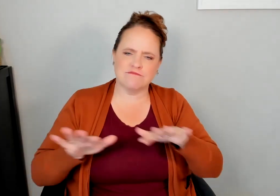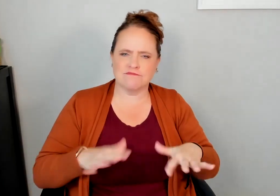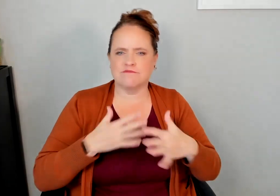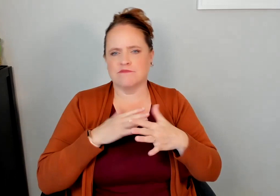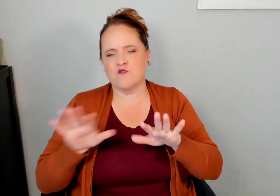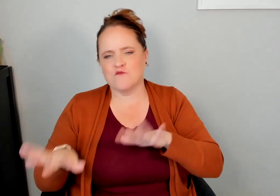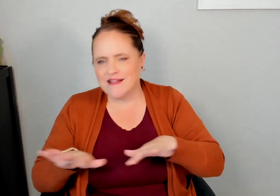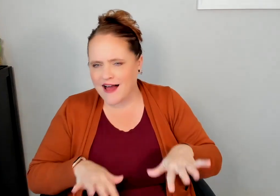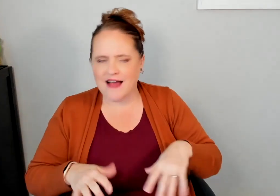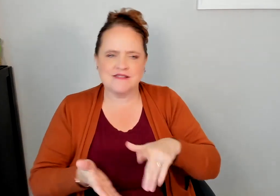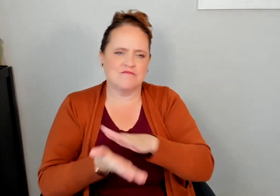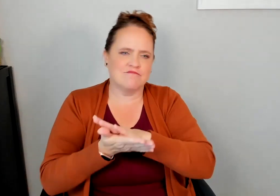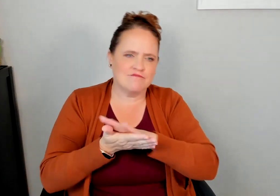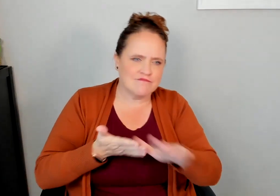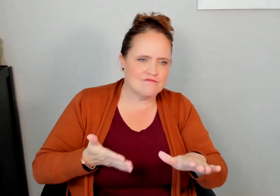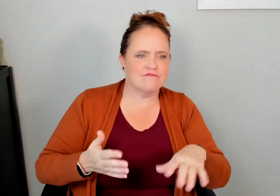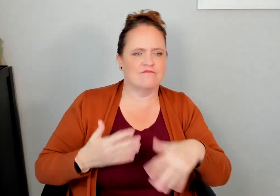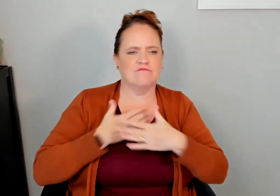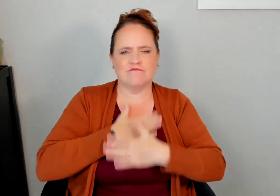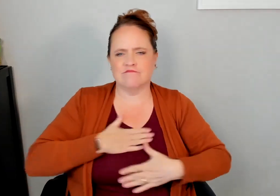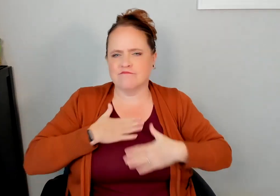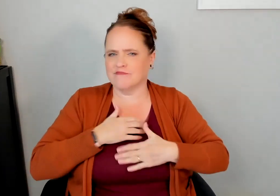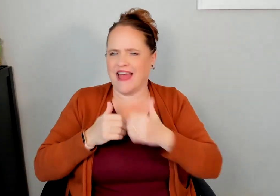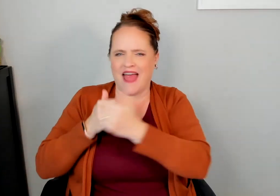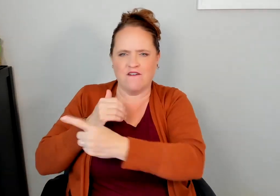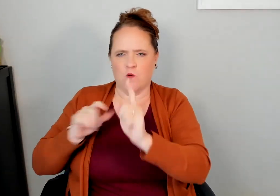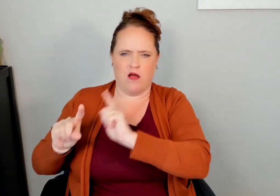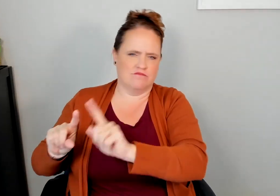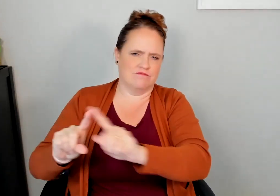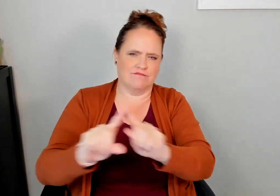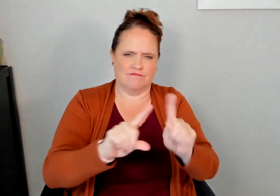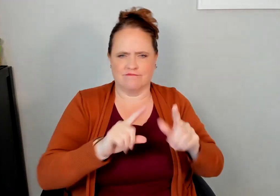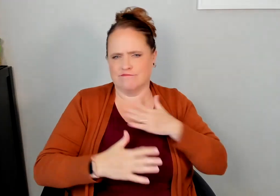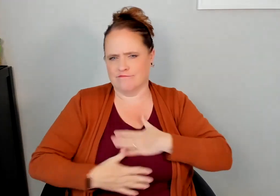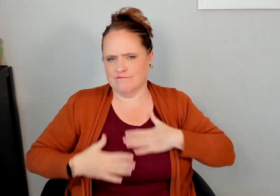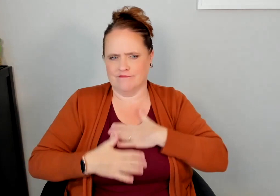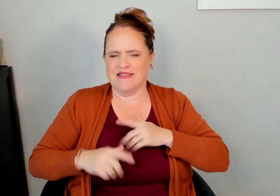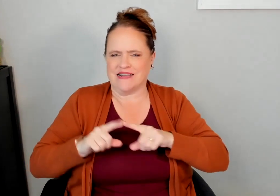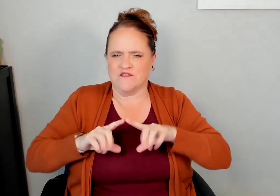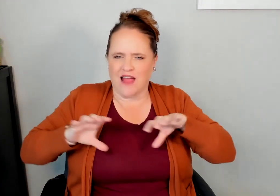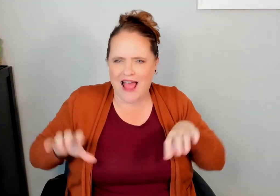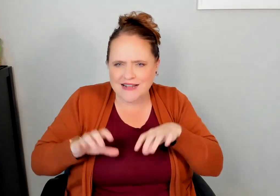it was such a relaxing day we everyone in our group enjoyed it in different ways you